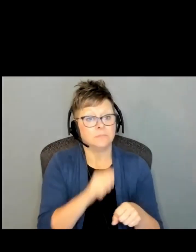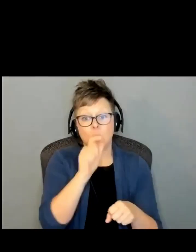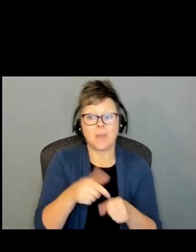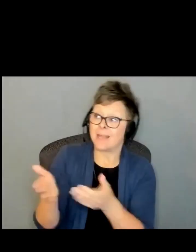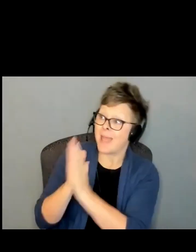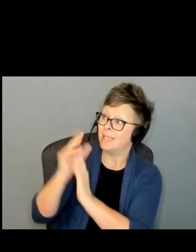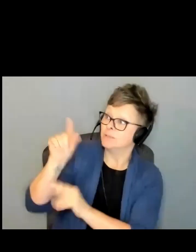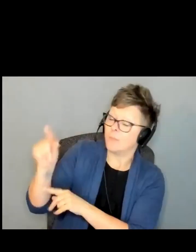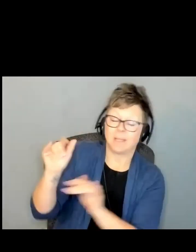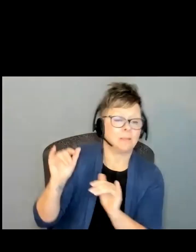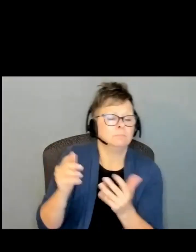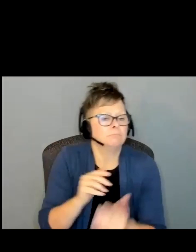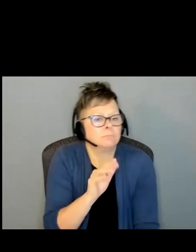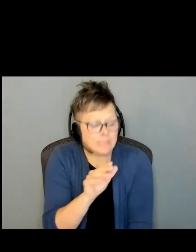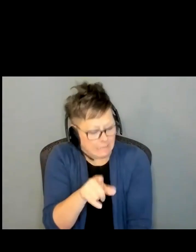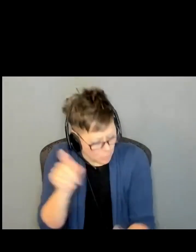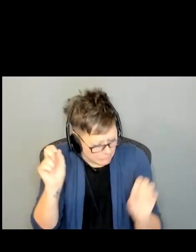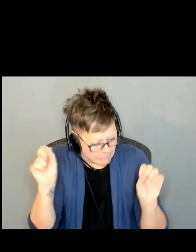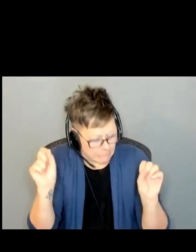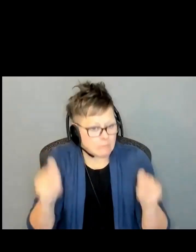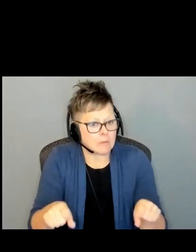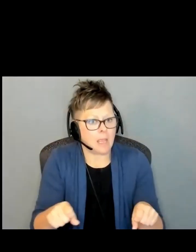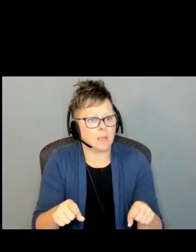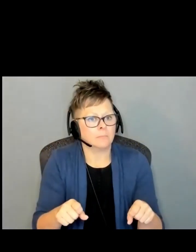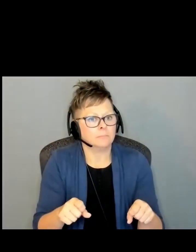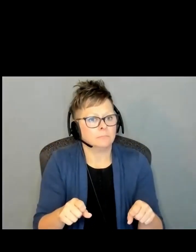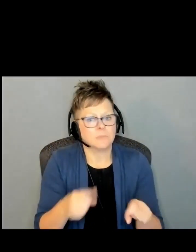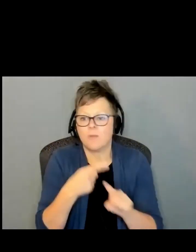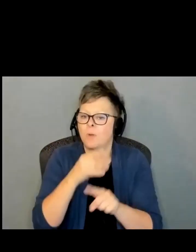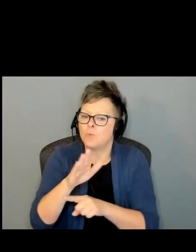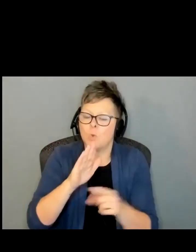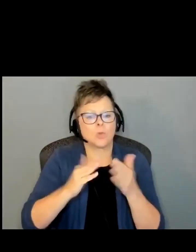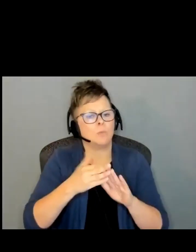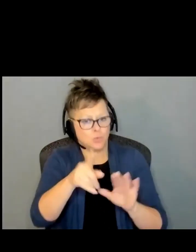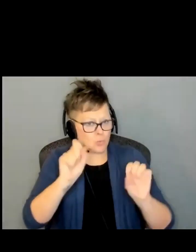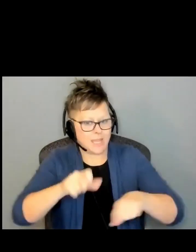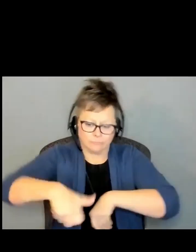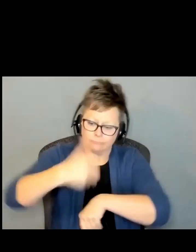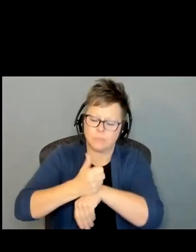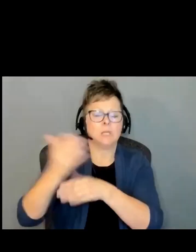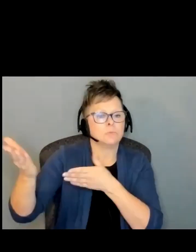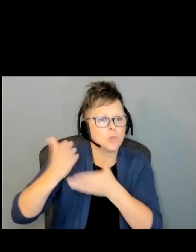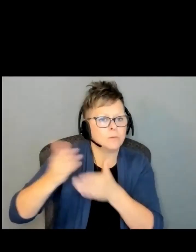It can be done within the backyard of your community to create the services and programs.